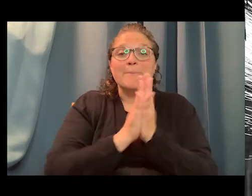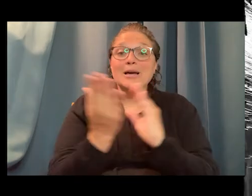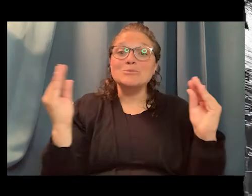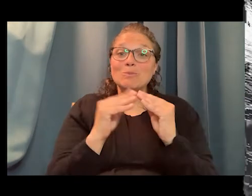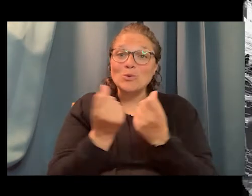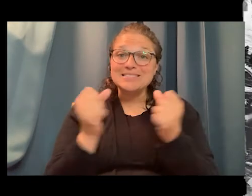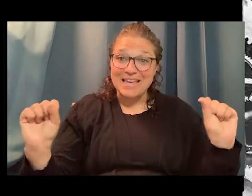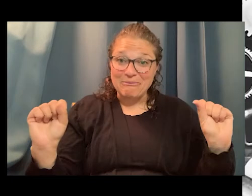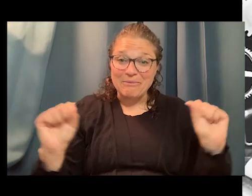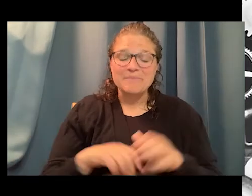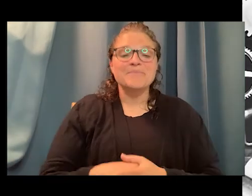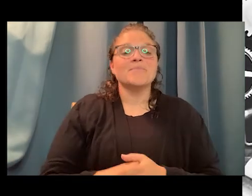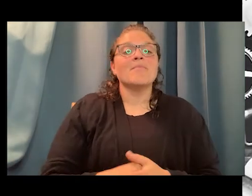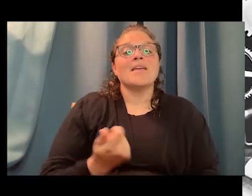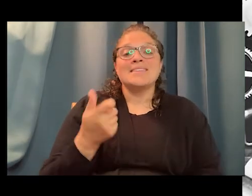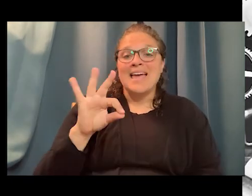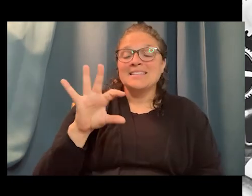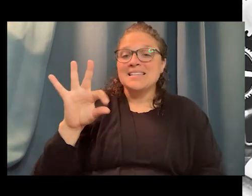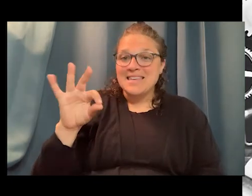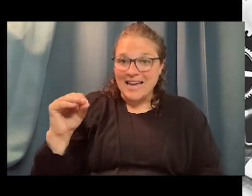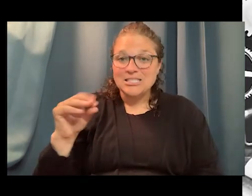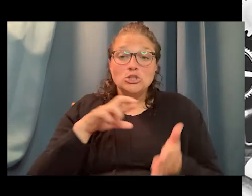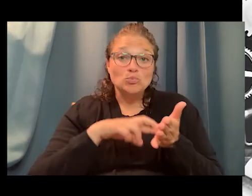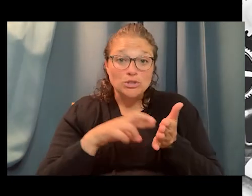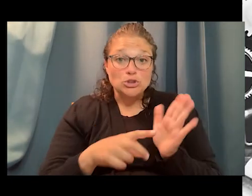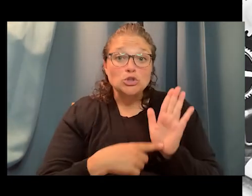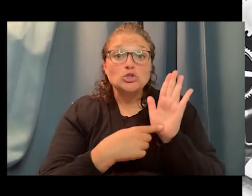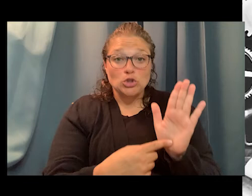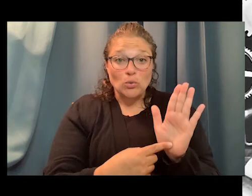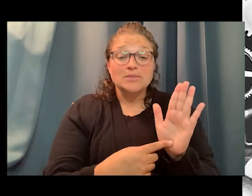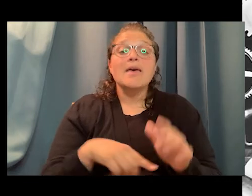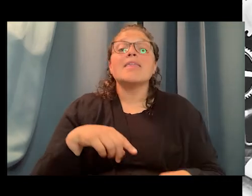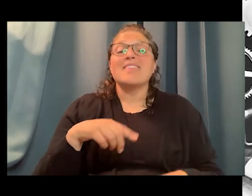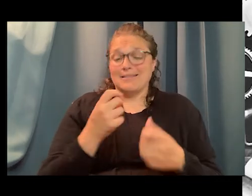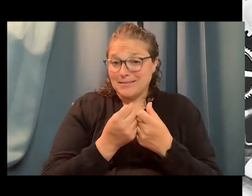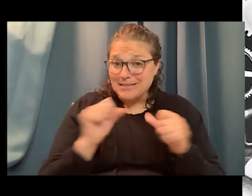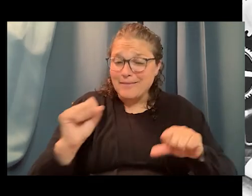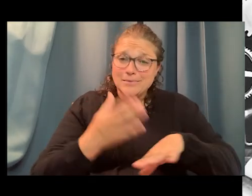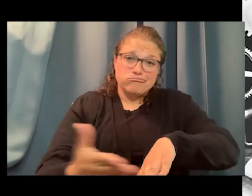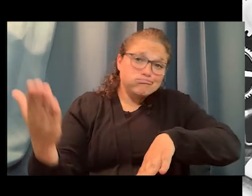A 1990 study assessed the safety records of employees with disabilities and found that